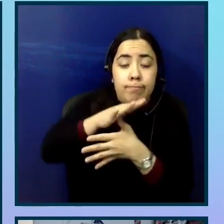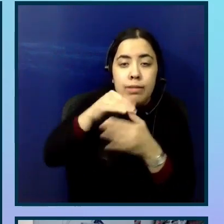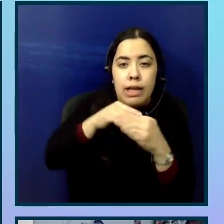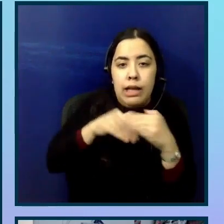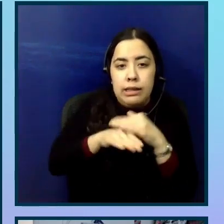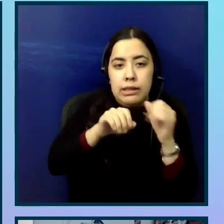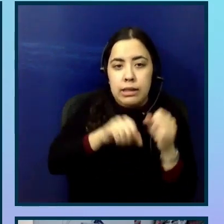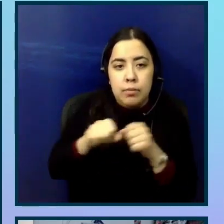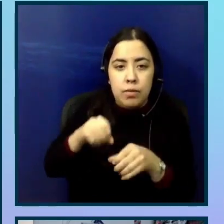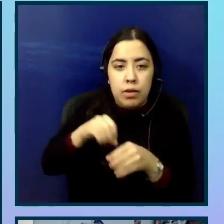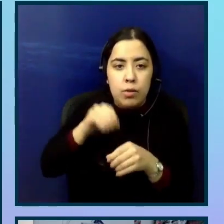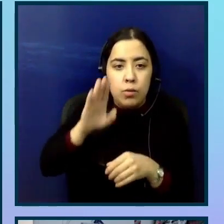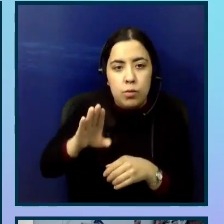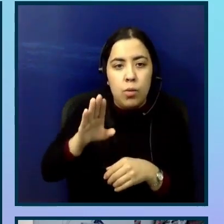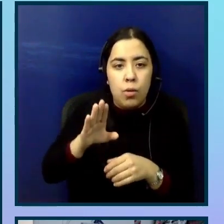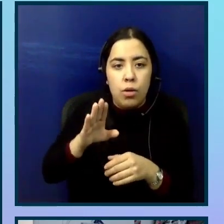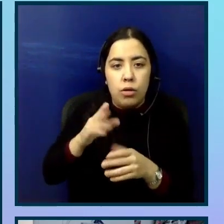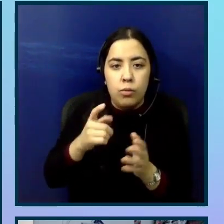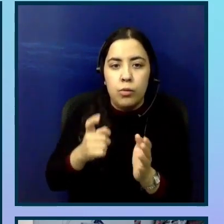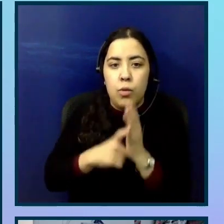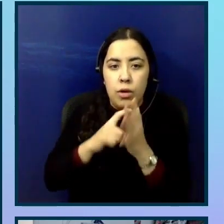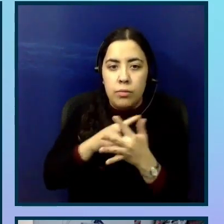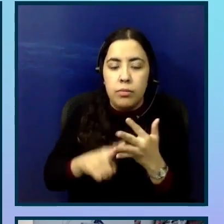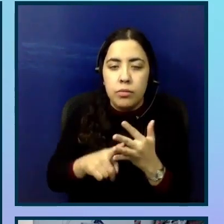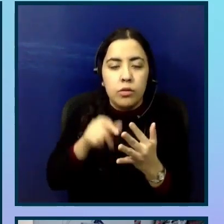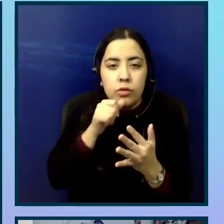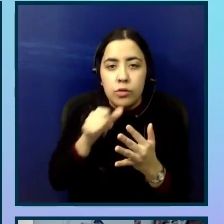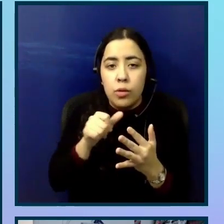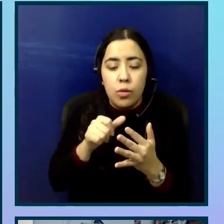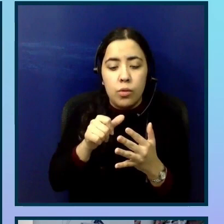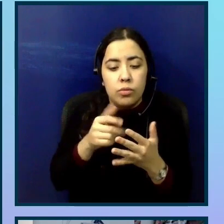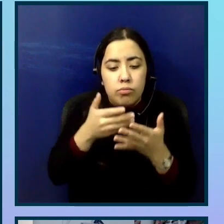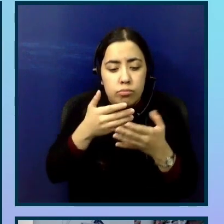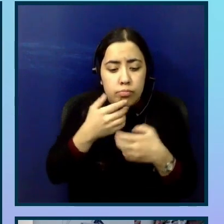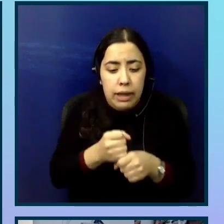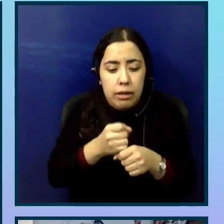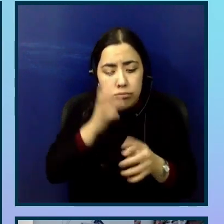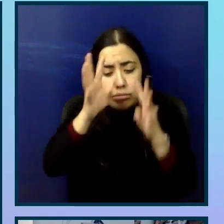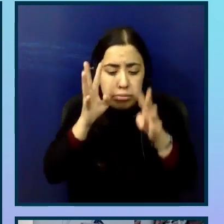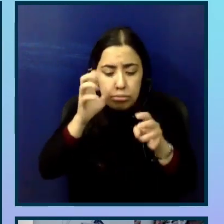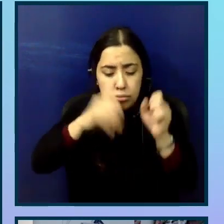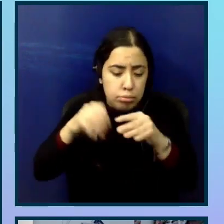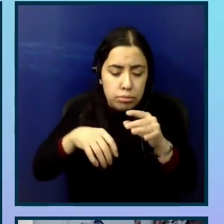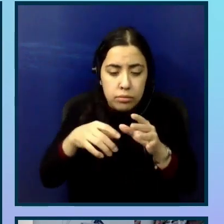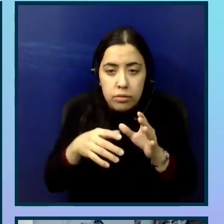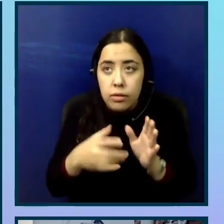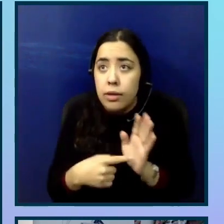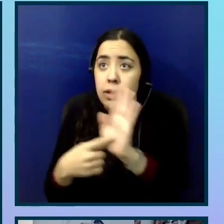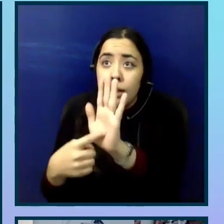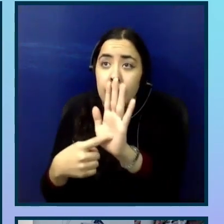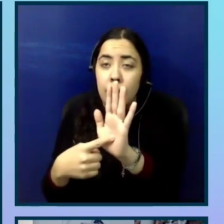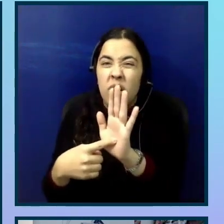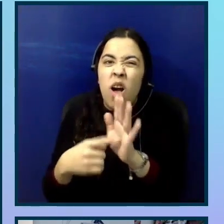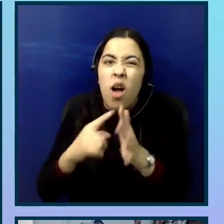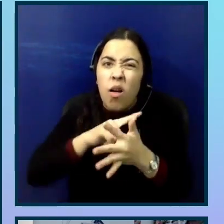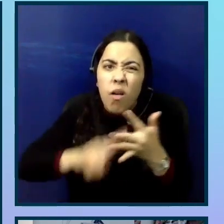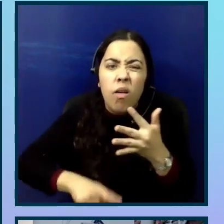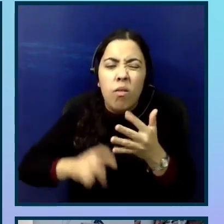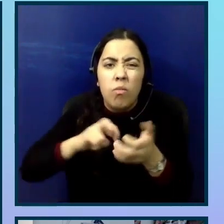You don't wanna be addressing accessibility concerns after a product has been engineered and sent into the wild. Another lesson we've learned